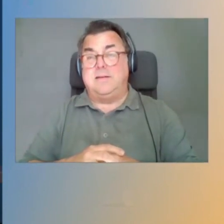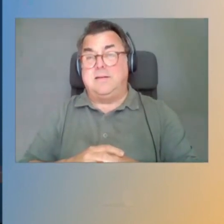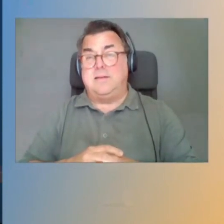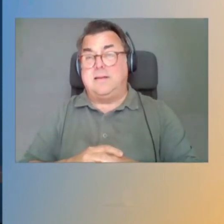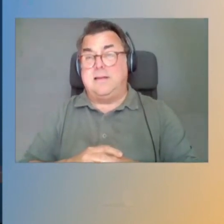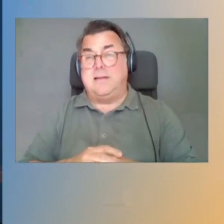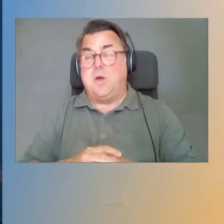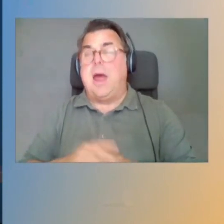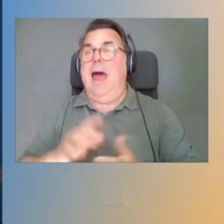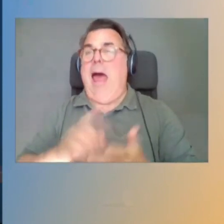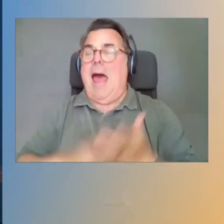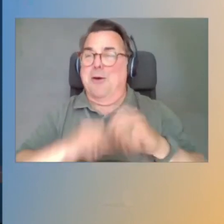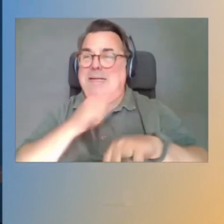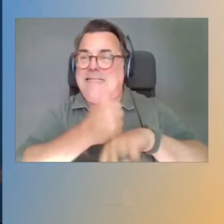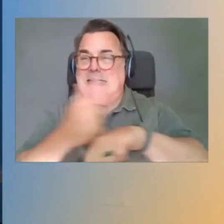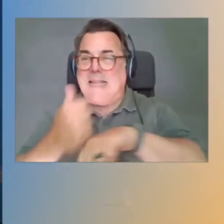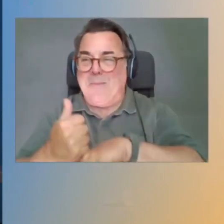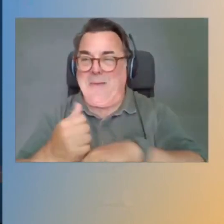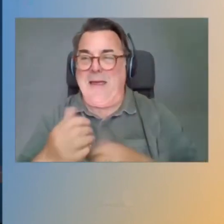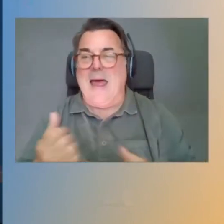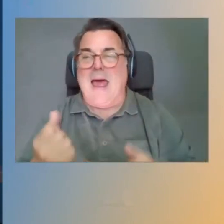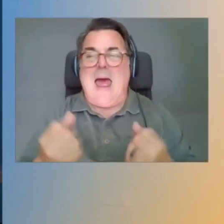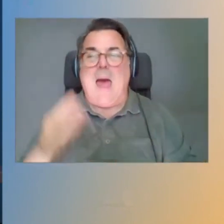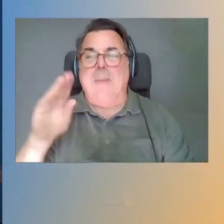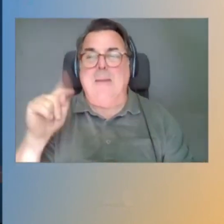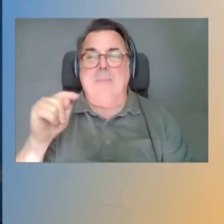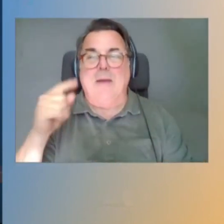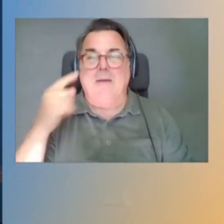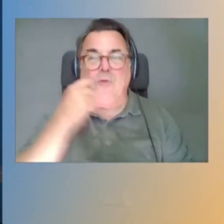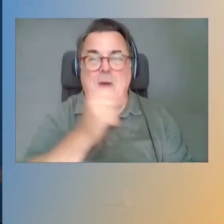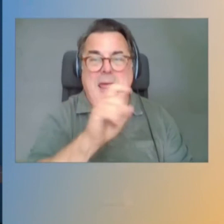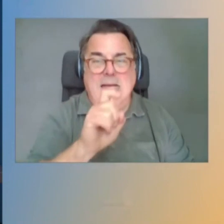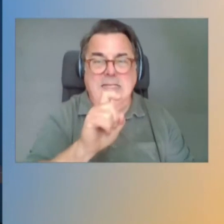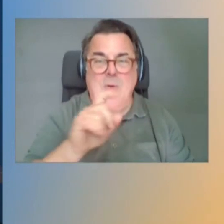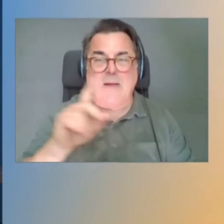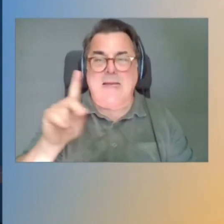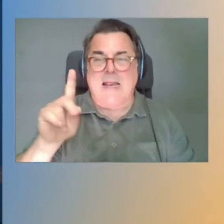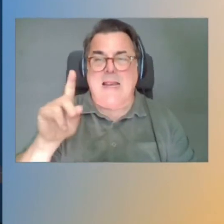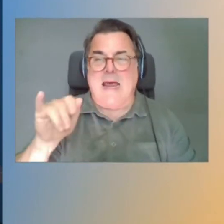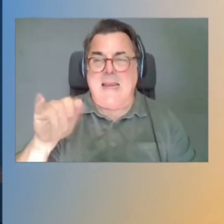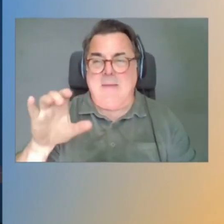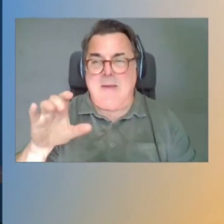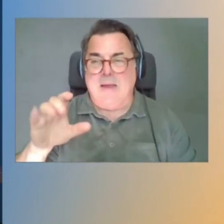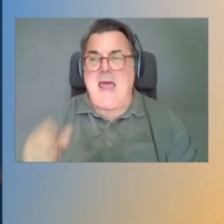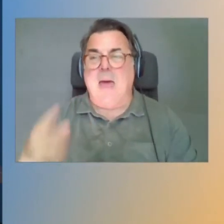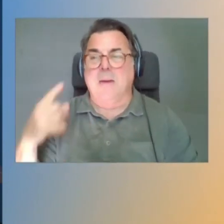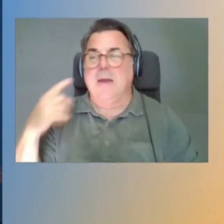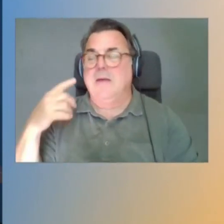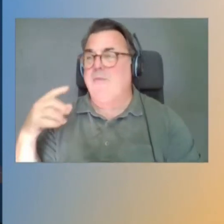So how many bits we use for exponents, dynamic range and how many bits we use for Mantissa or precision.